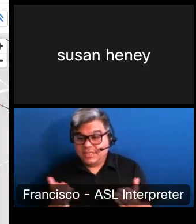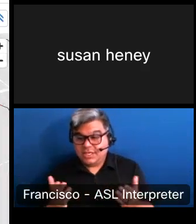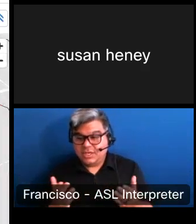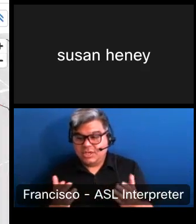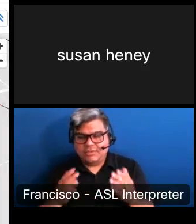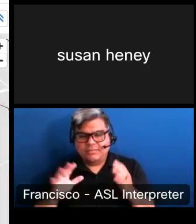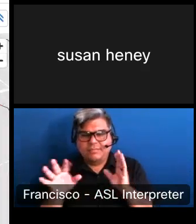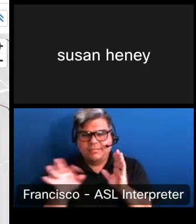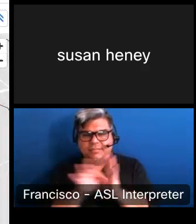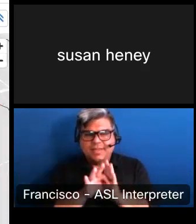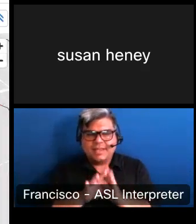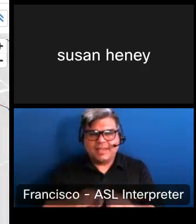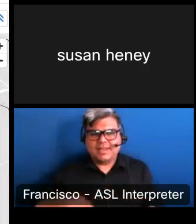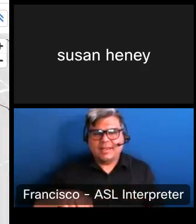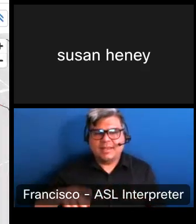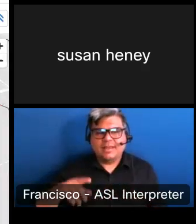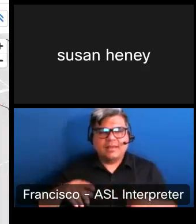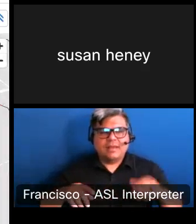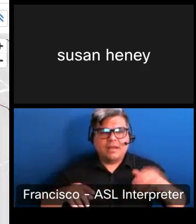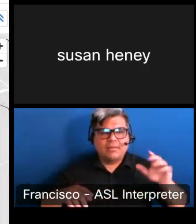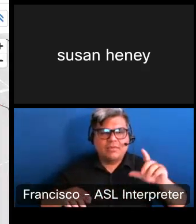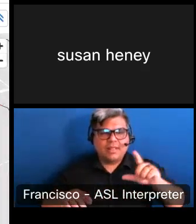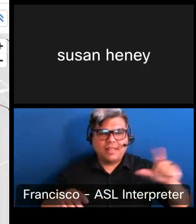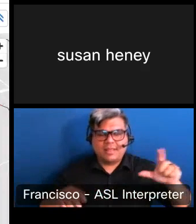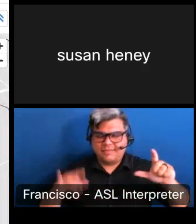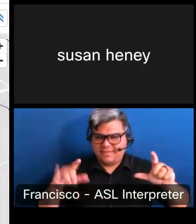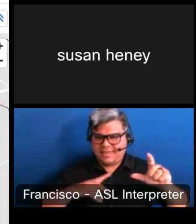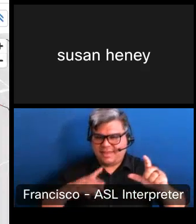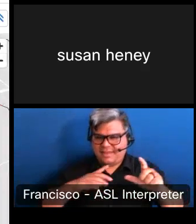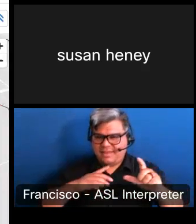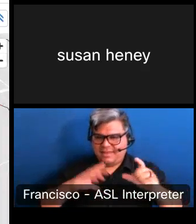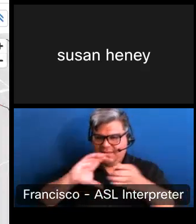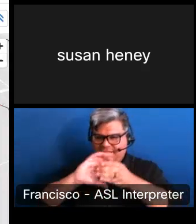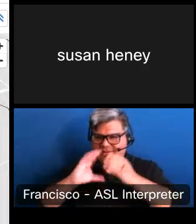which is on the upper-left side of the map. By the way, the default for the legend is a population